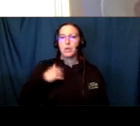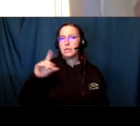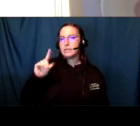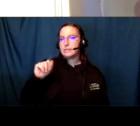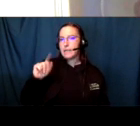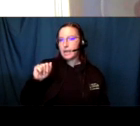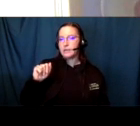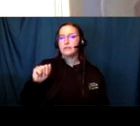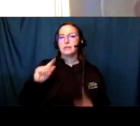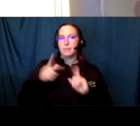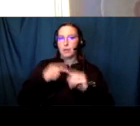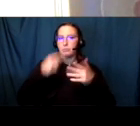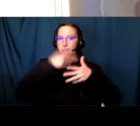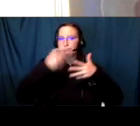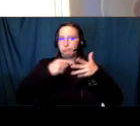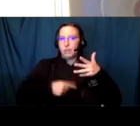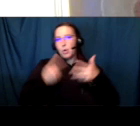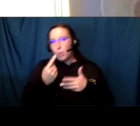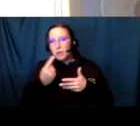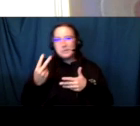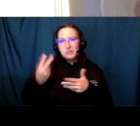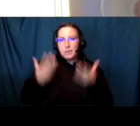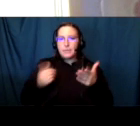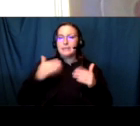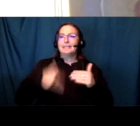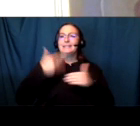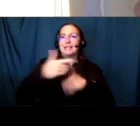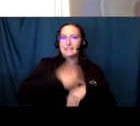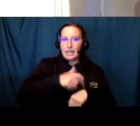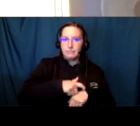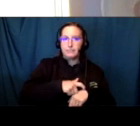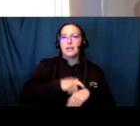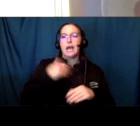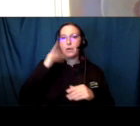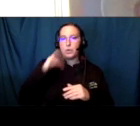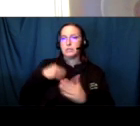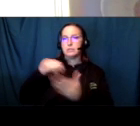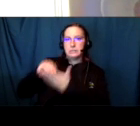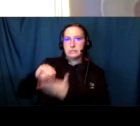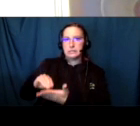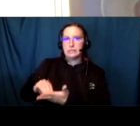during the lesson so that and maybe the next time, I'll keep data on another two things because you can't keep data on